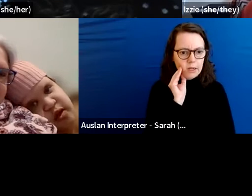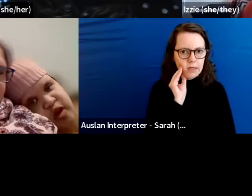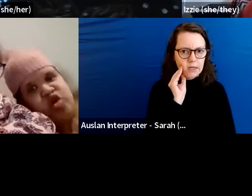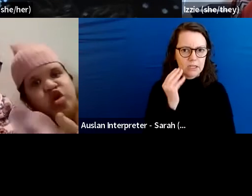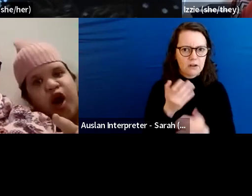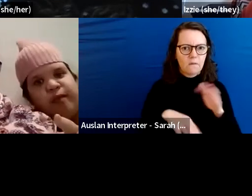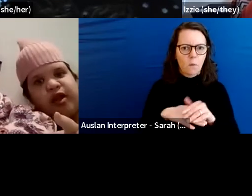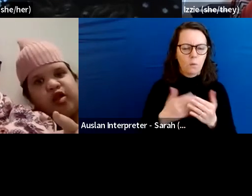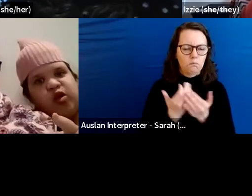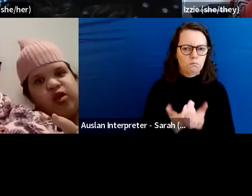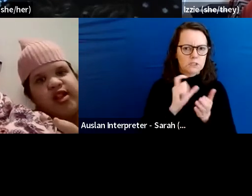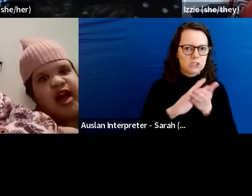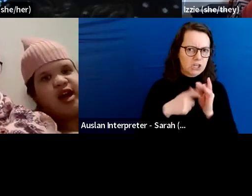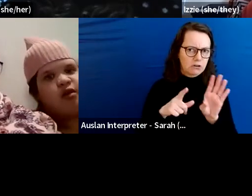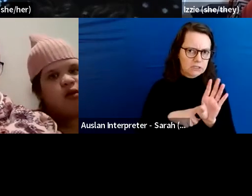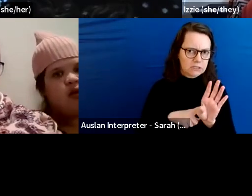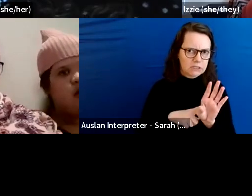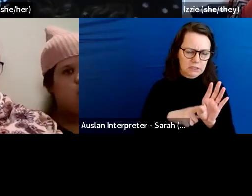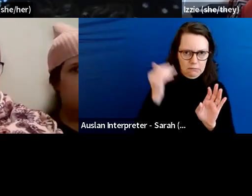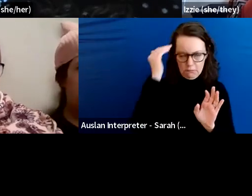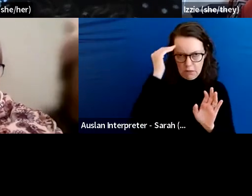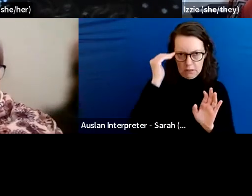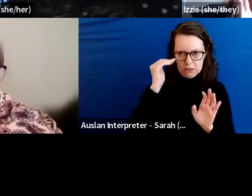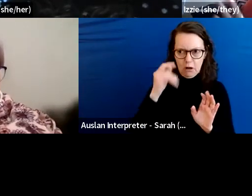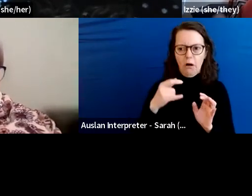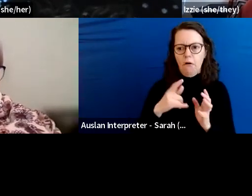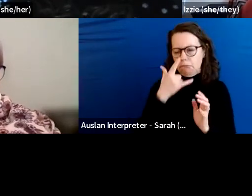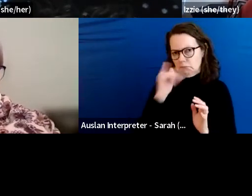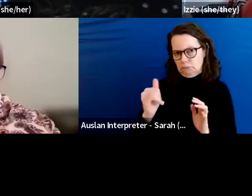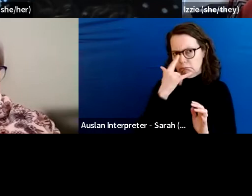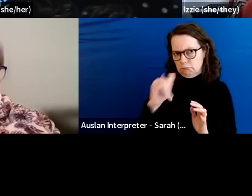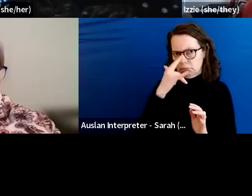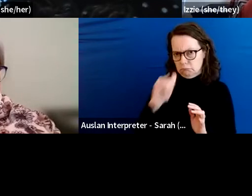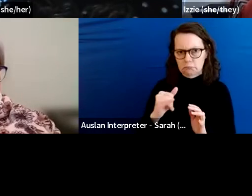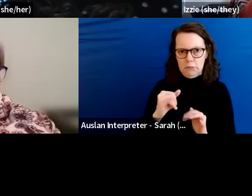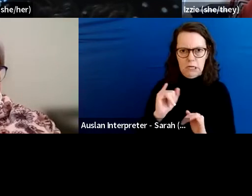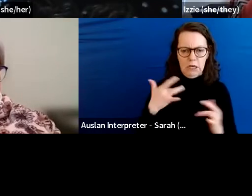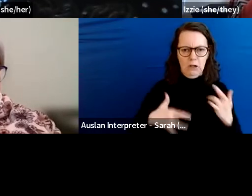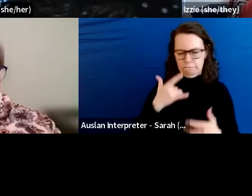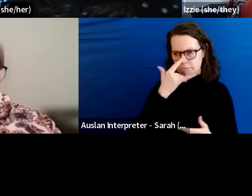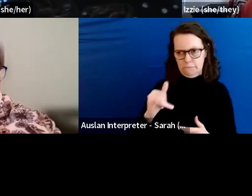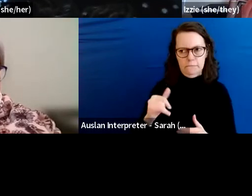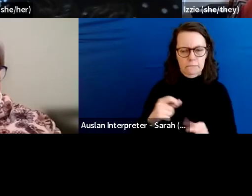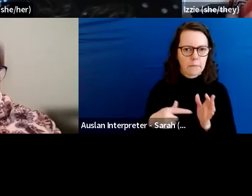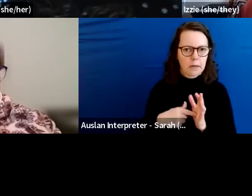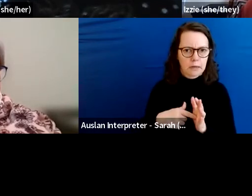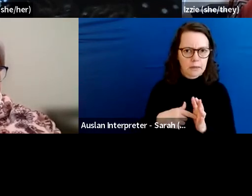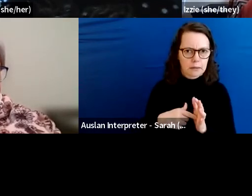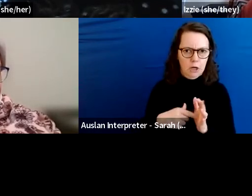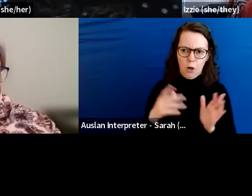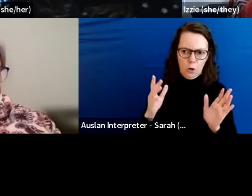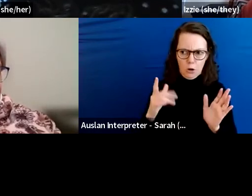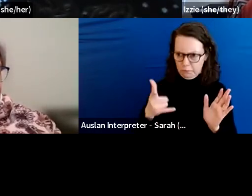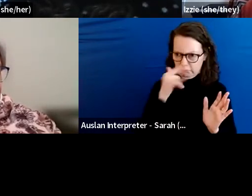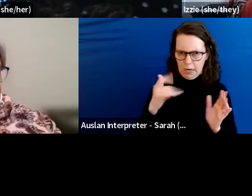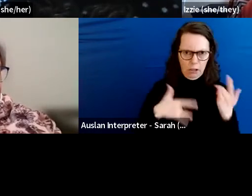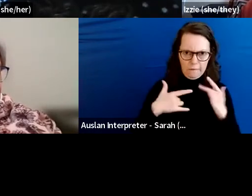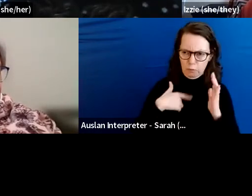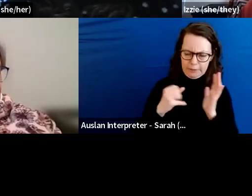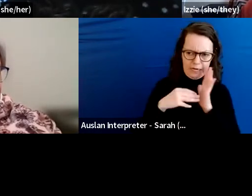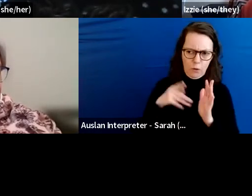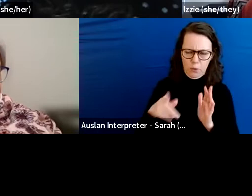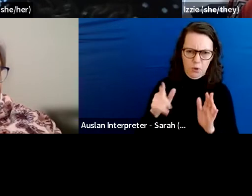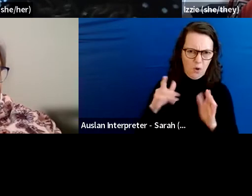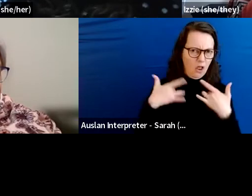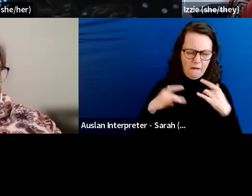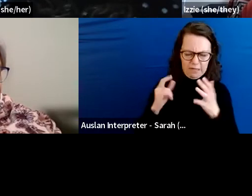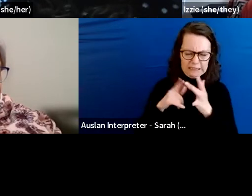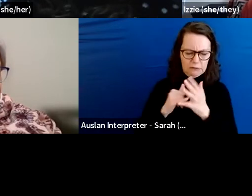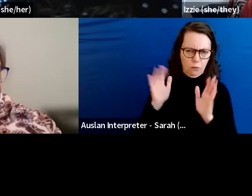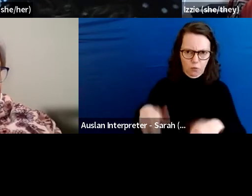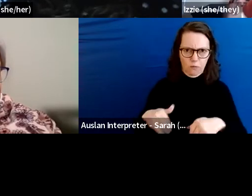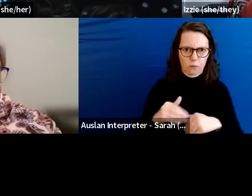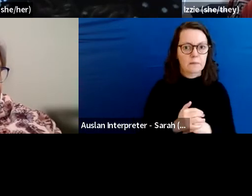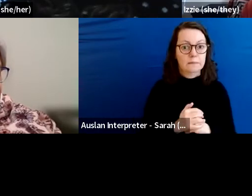It comes from that like charity model with disability where it's like, you know, we need to get those very historic model but basically it's like you know we need to help people with disabilities because they live such an awful wife was very much moved